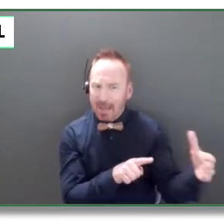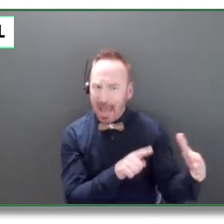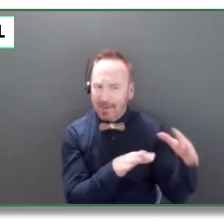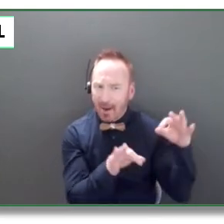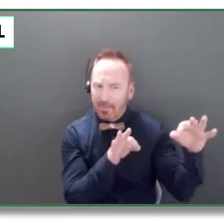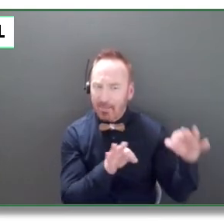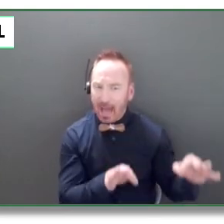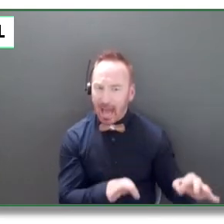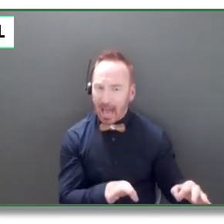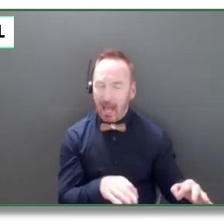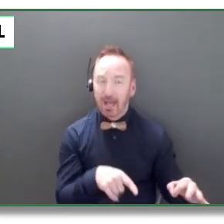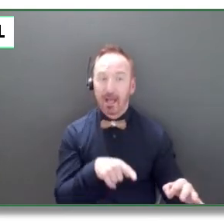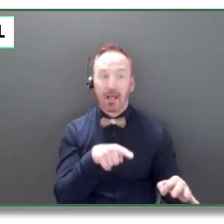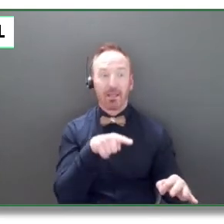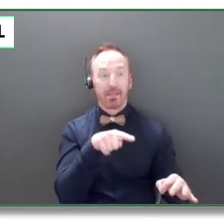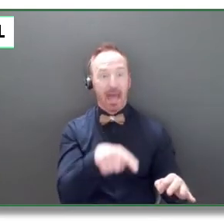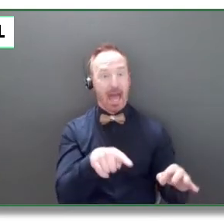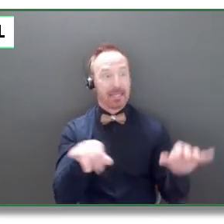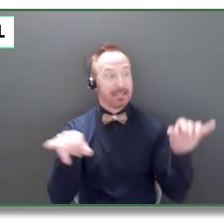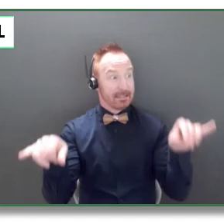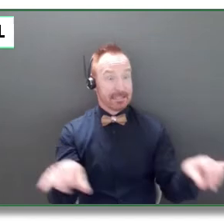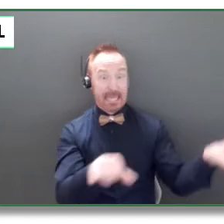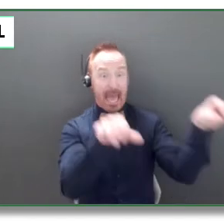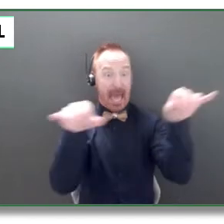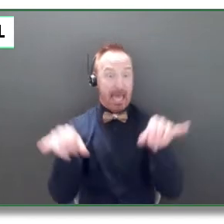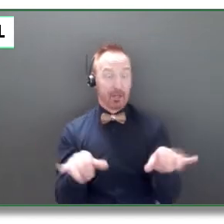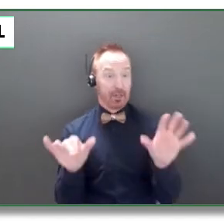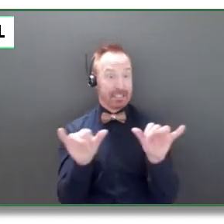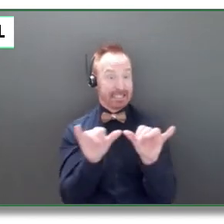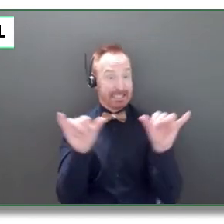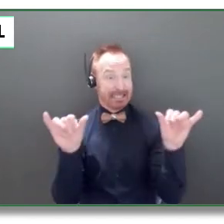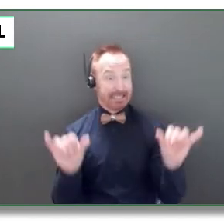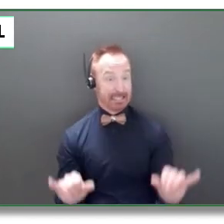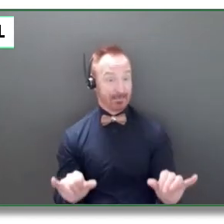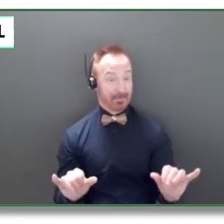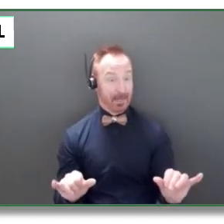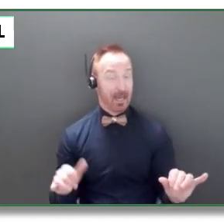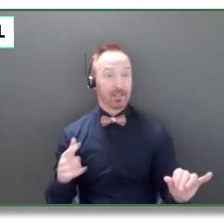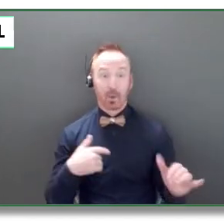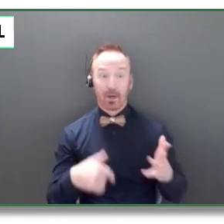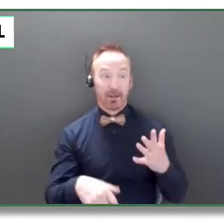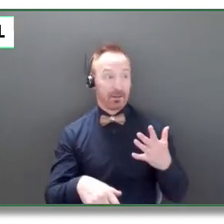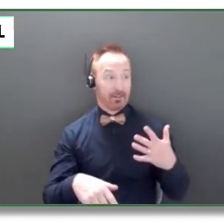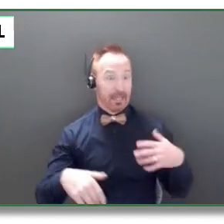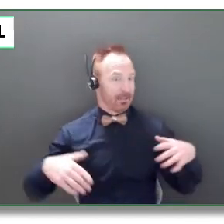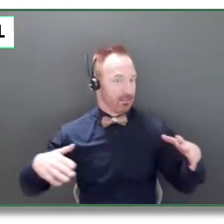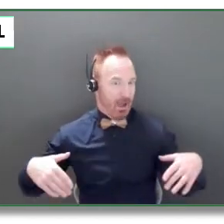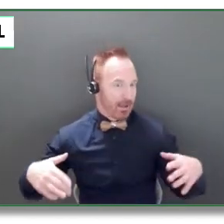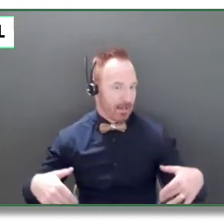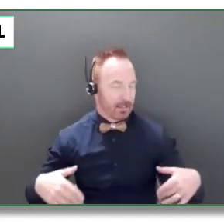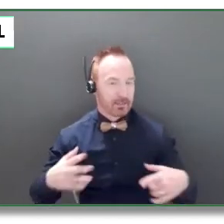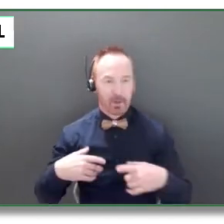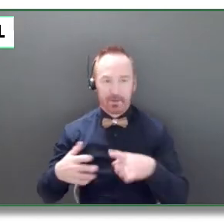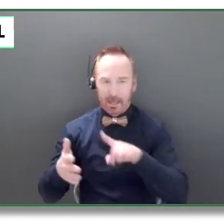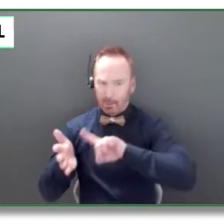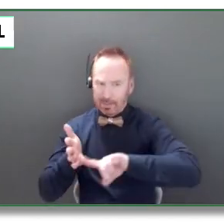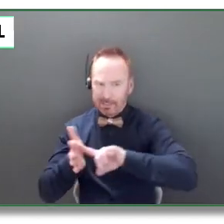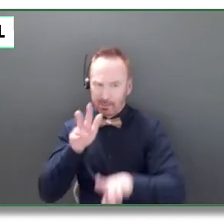standardized um system like rating system yet uh in in the research we've been doing. So that's fantastic if that's gaining some